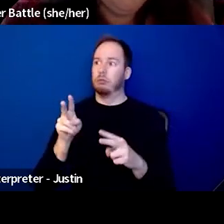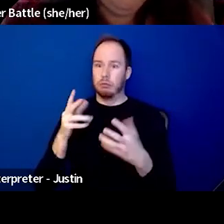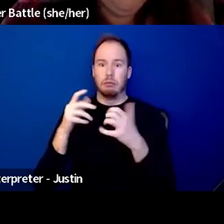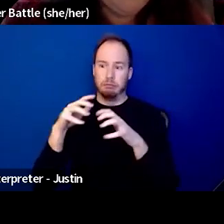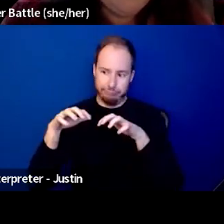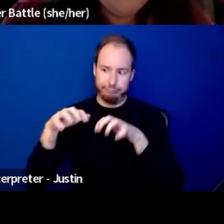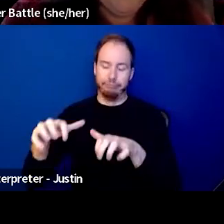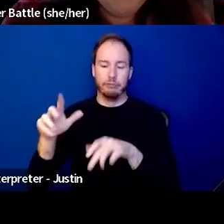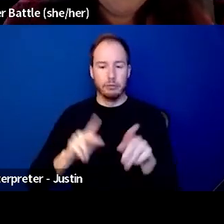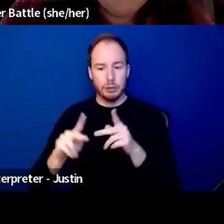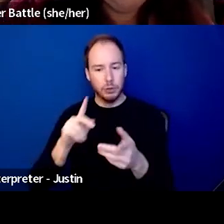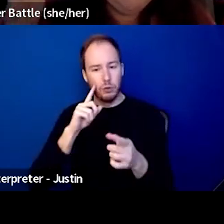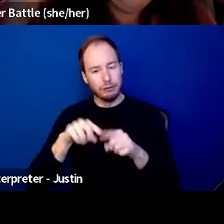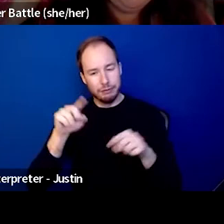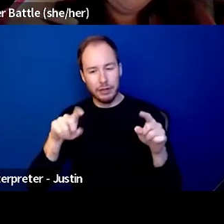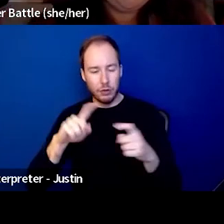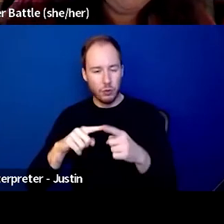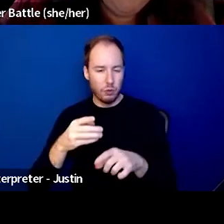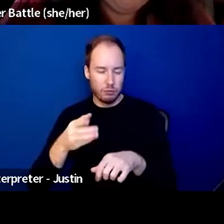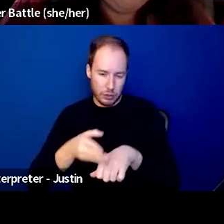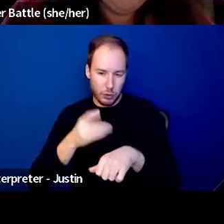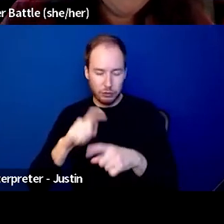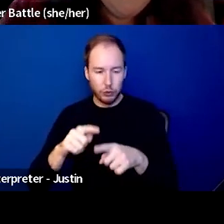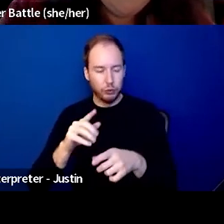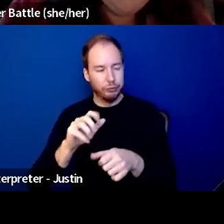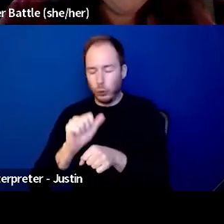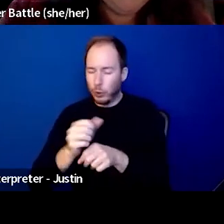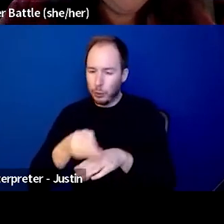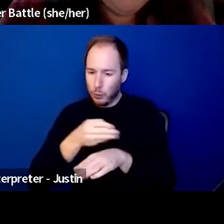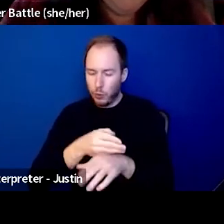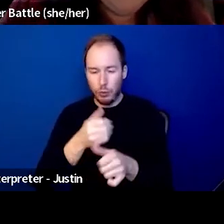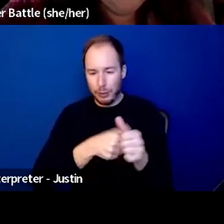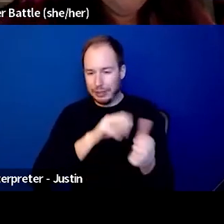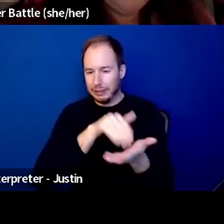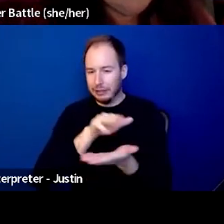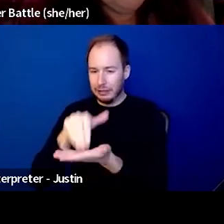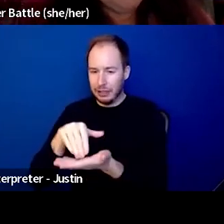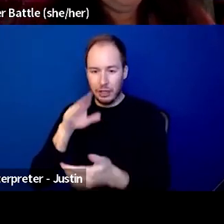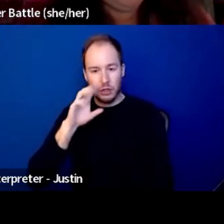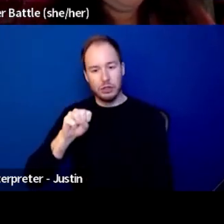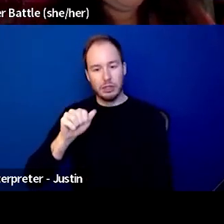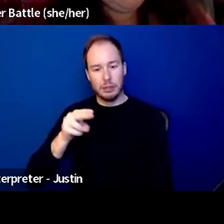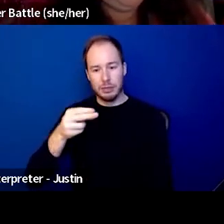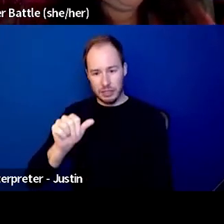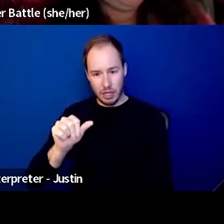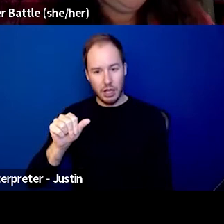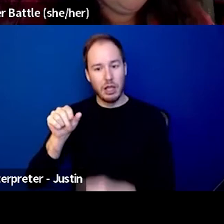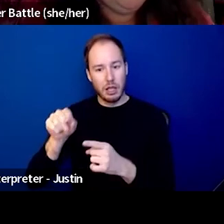So you've really gotta work on it a center at a time. And SAMHSA, our friends at SAMHSA have really put together,